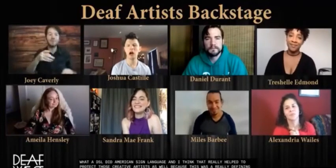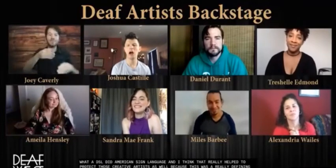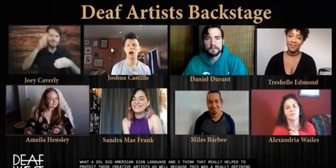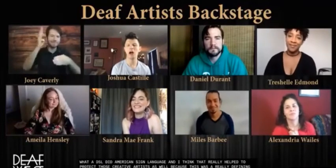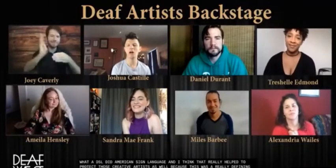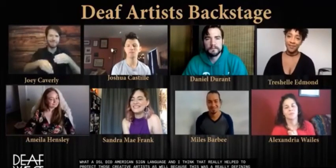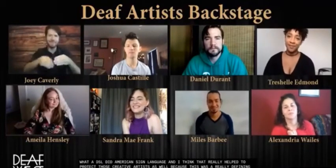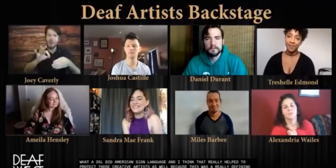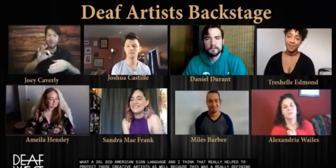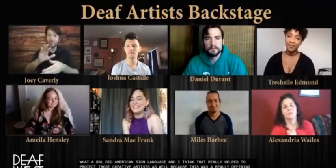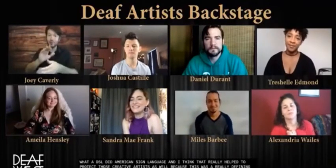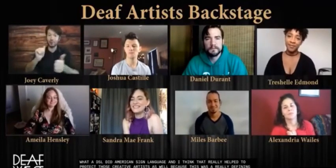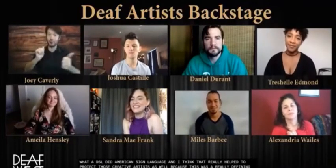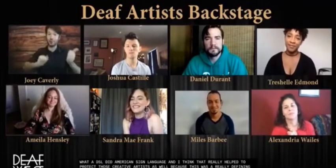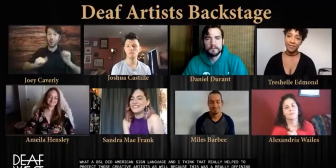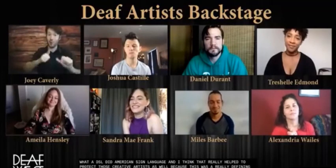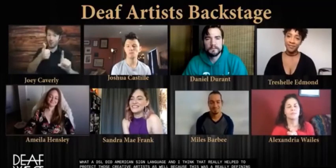Joey: So, our last question before we wrap up.